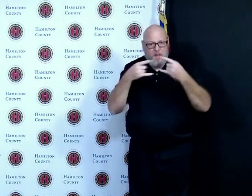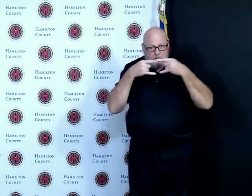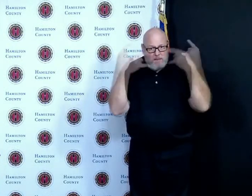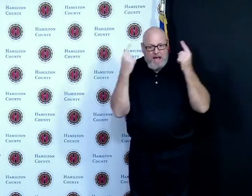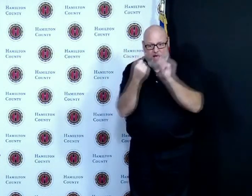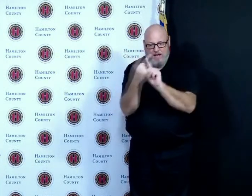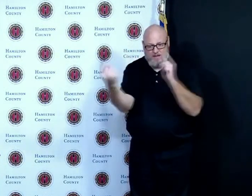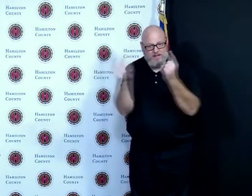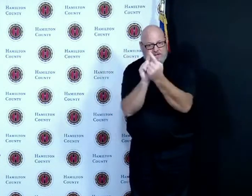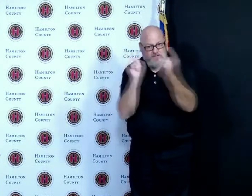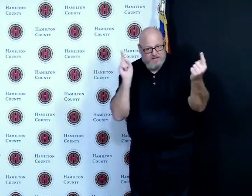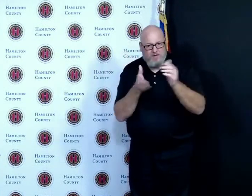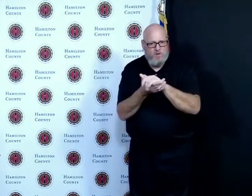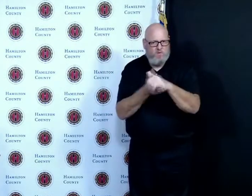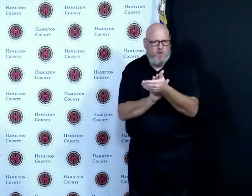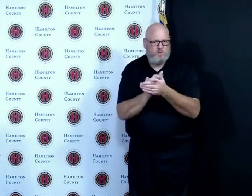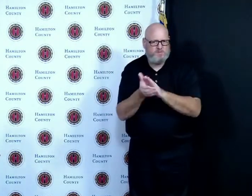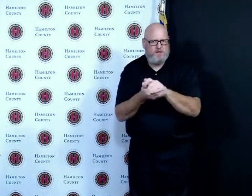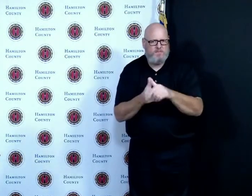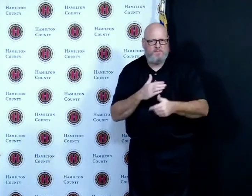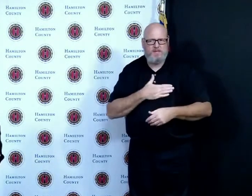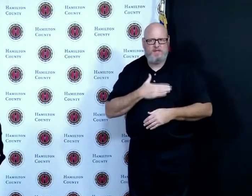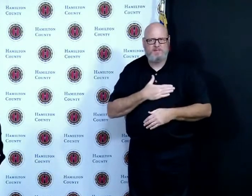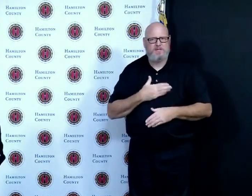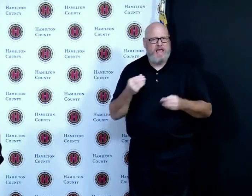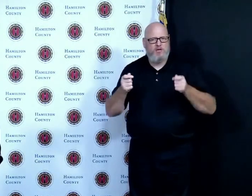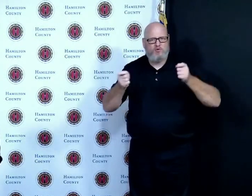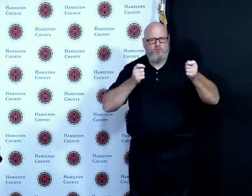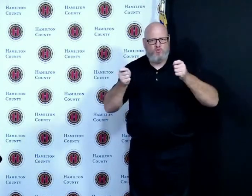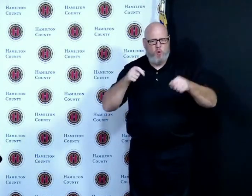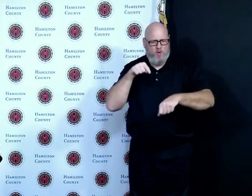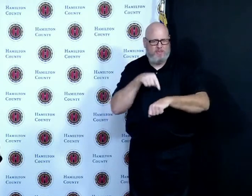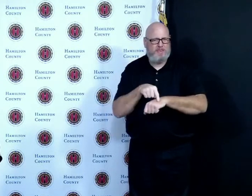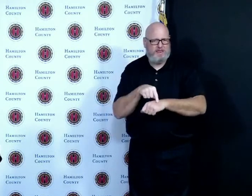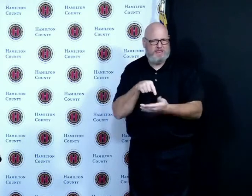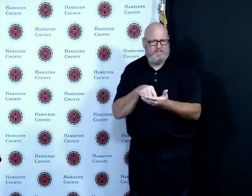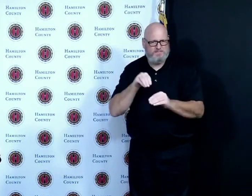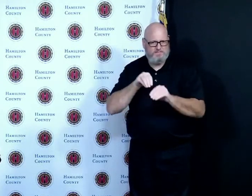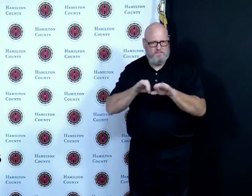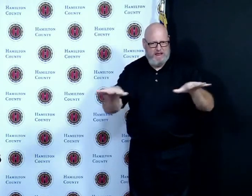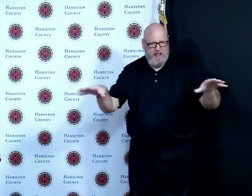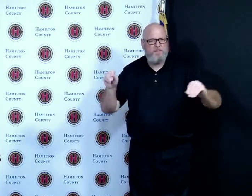need for us to wear that mask and social distance so that we're not allowing for illness to enter